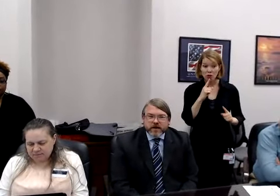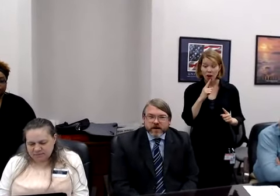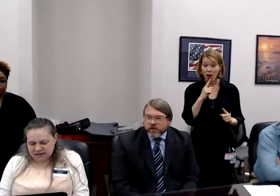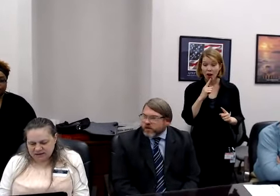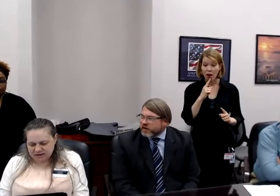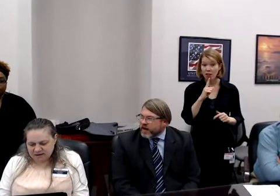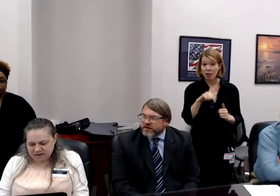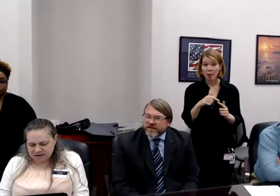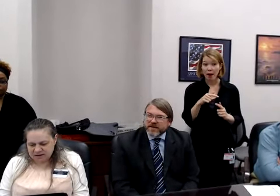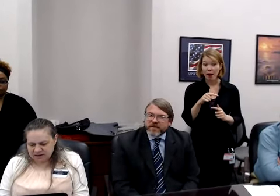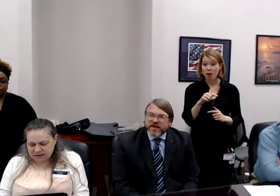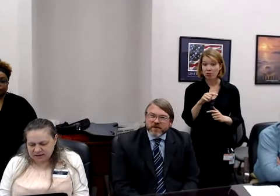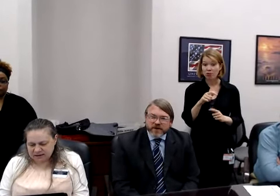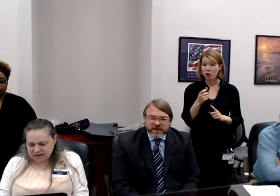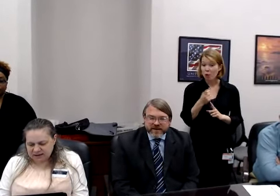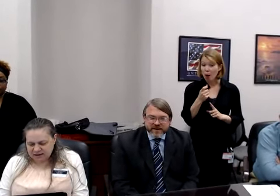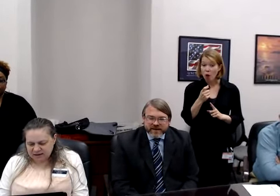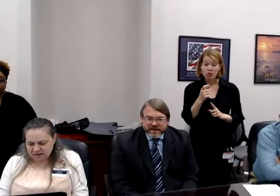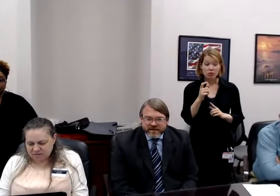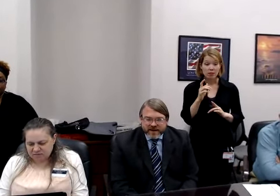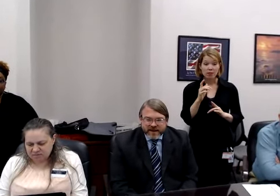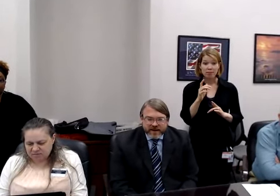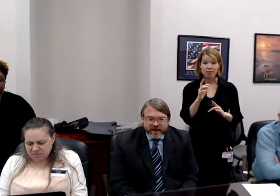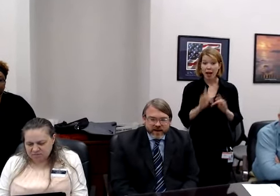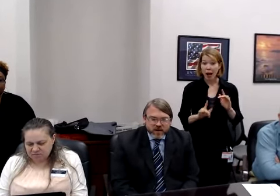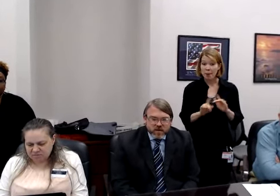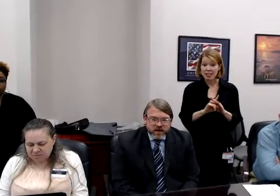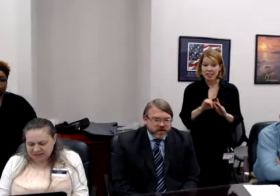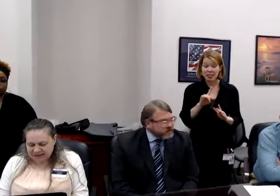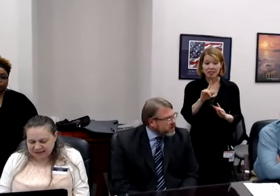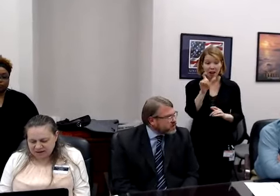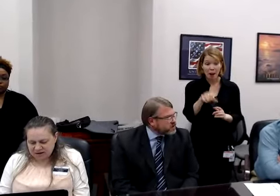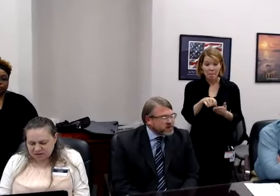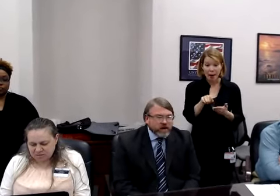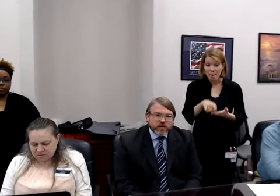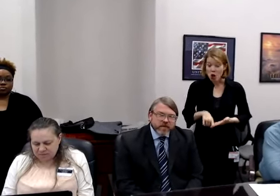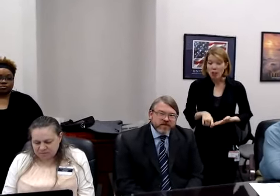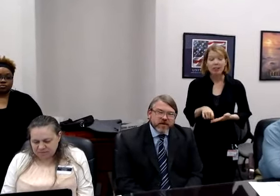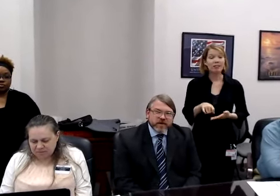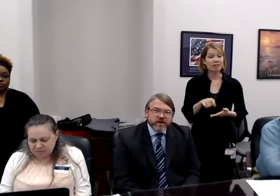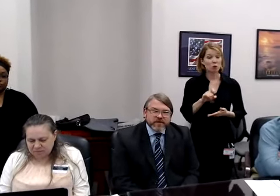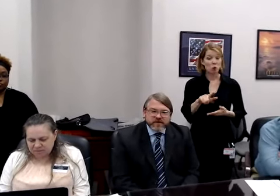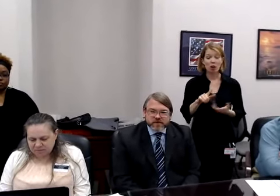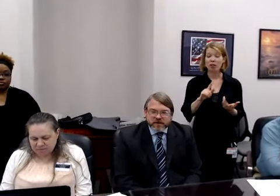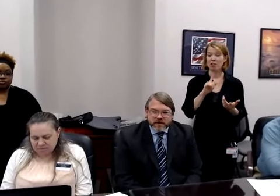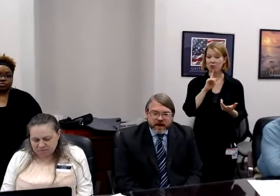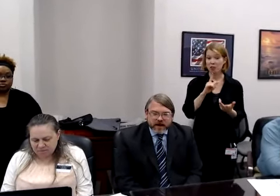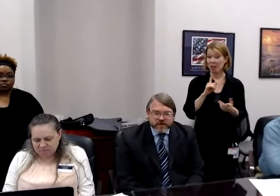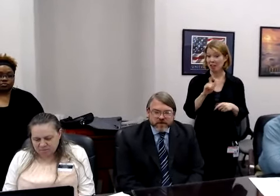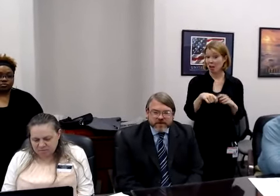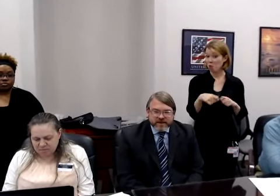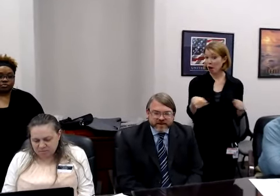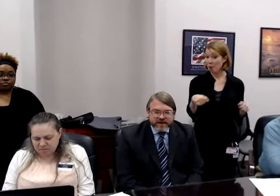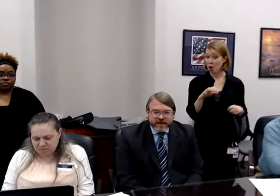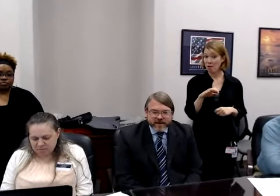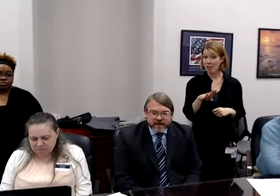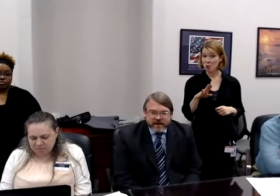about remote absentee ballot marking today. I think just about wraps up our Facebook Live event today.